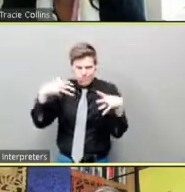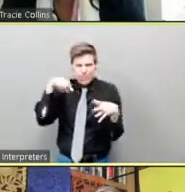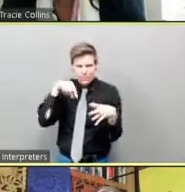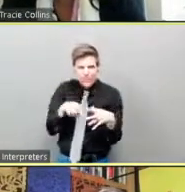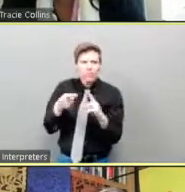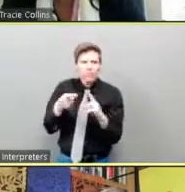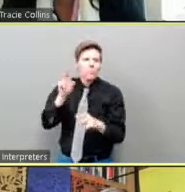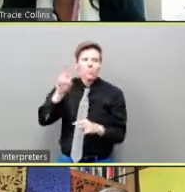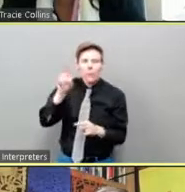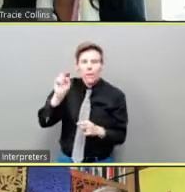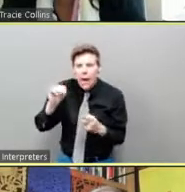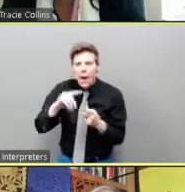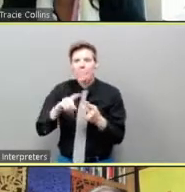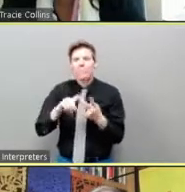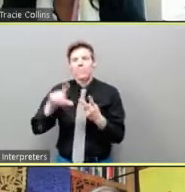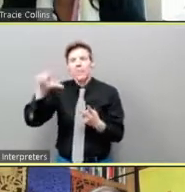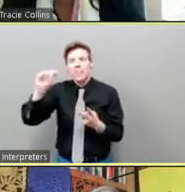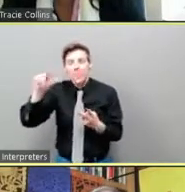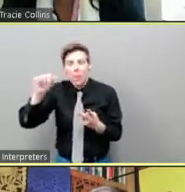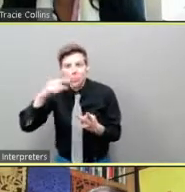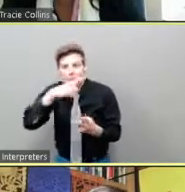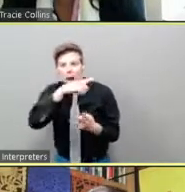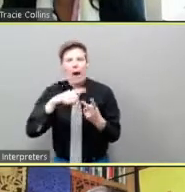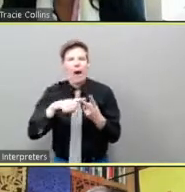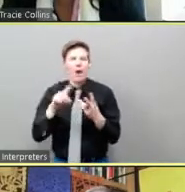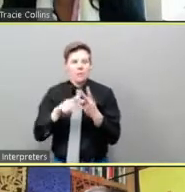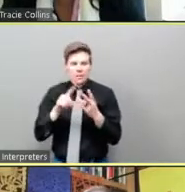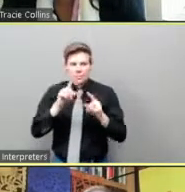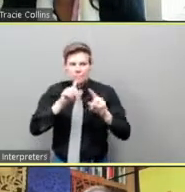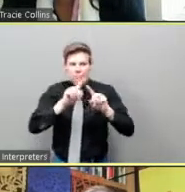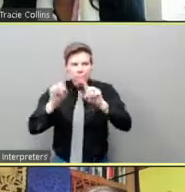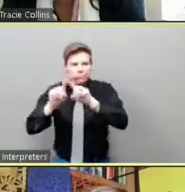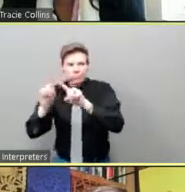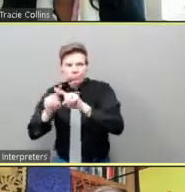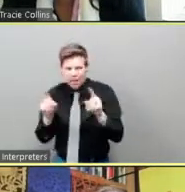it's not a completely random sample but it's a representation. And the and if